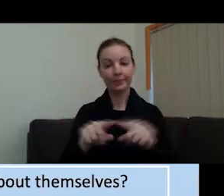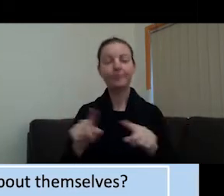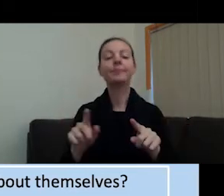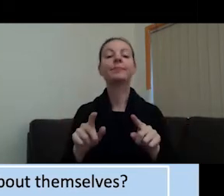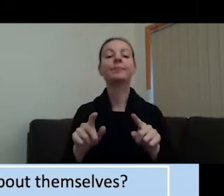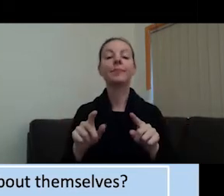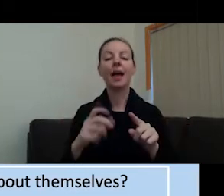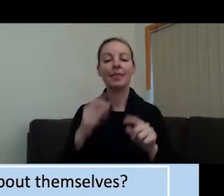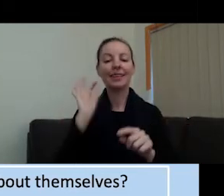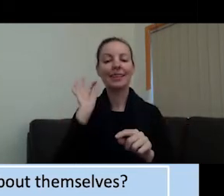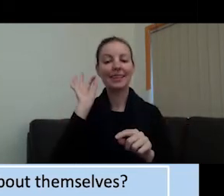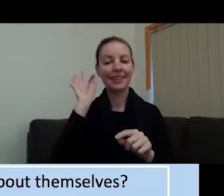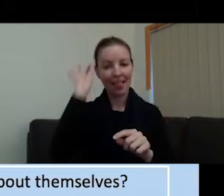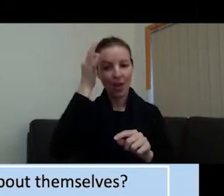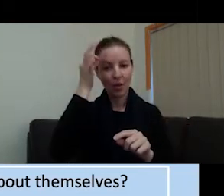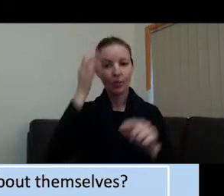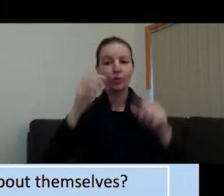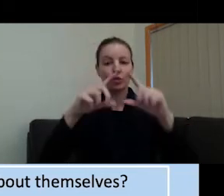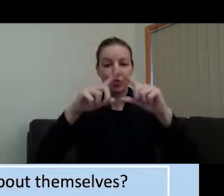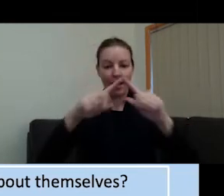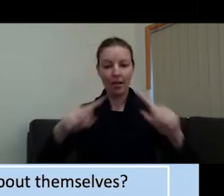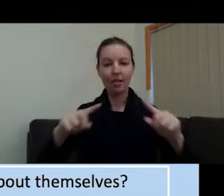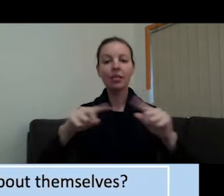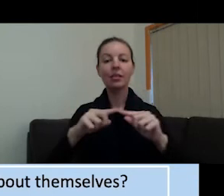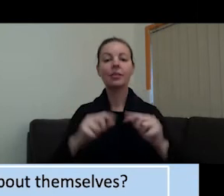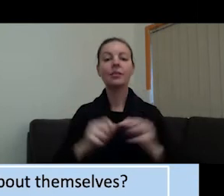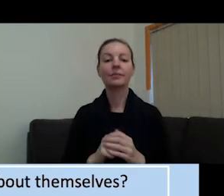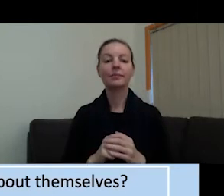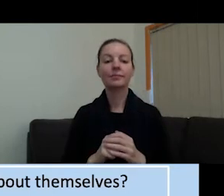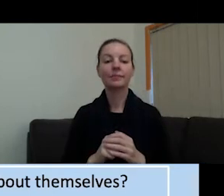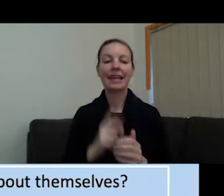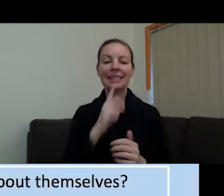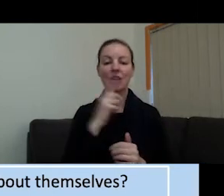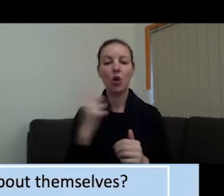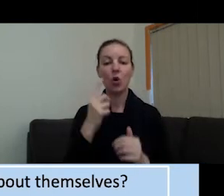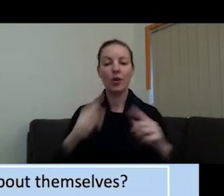The triangle at the top - there's words saying, "Who is up here?" In